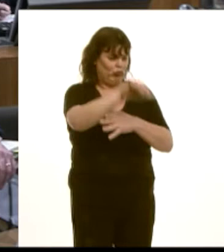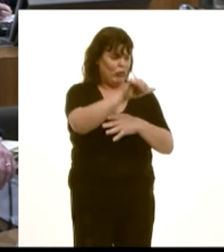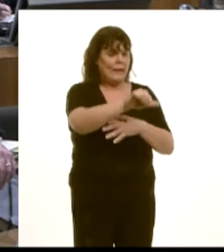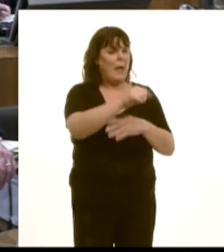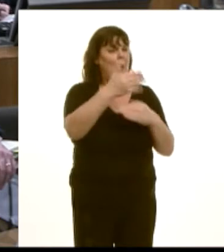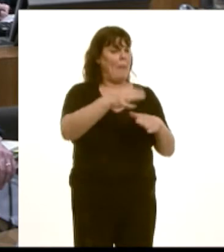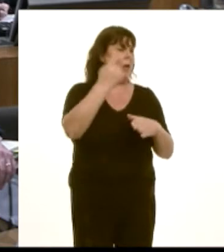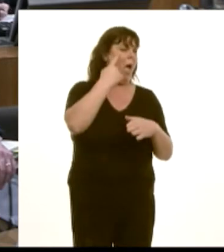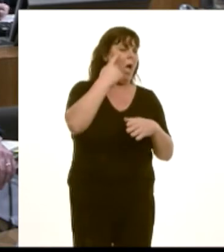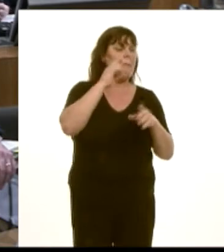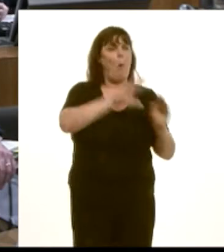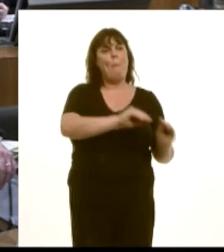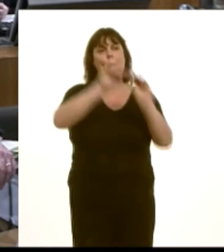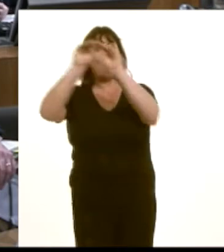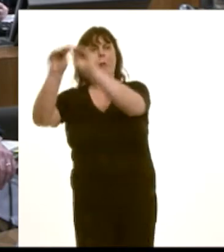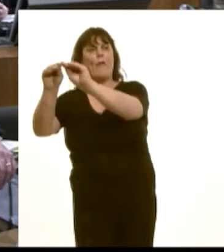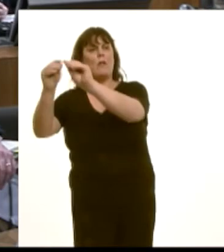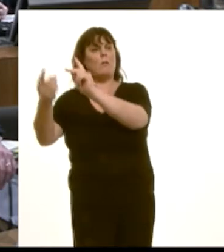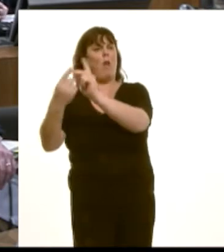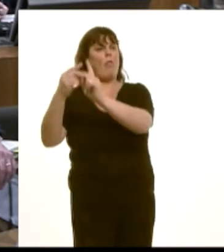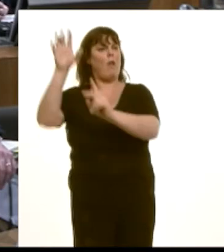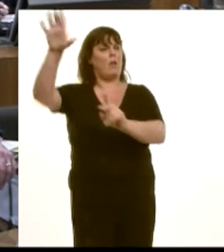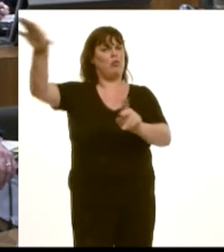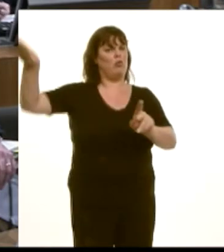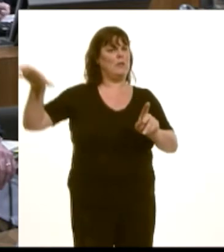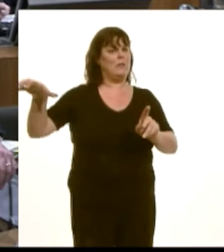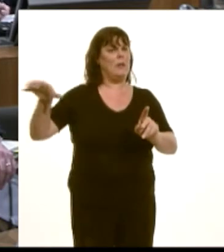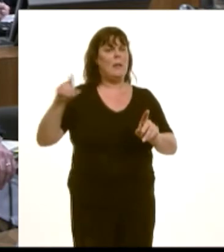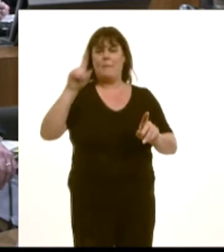abroad. It is clear that the quality of the workforce available in her constituency could